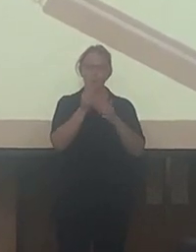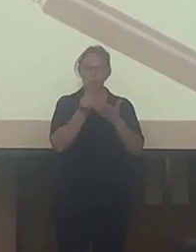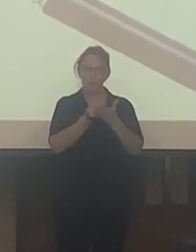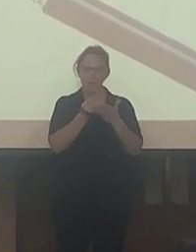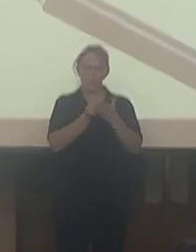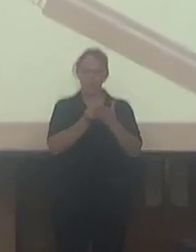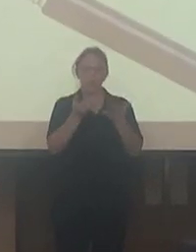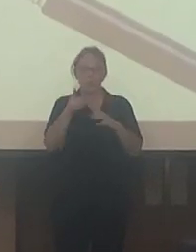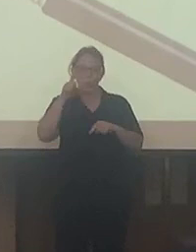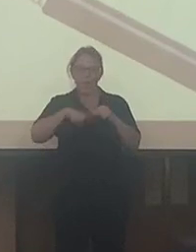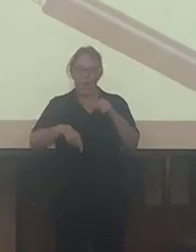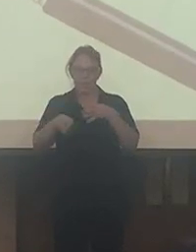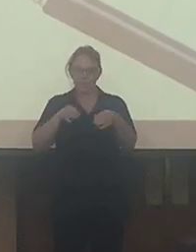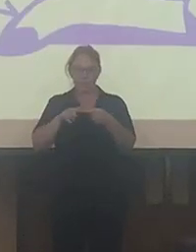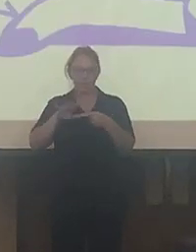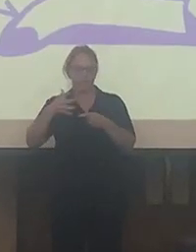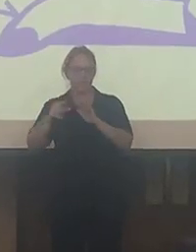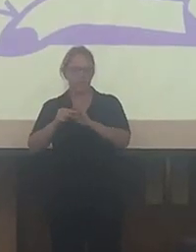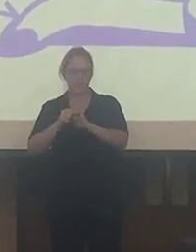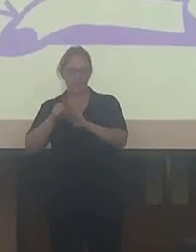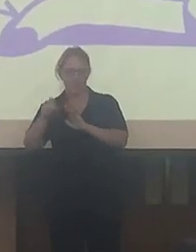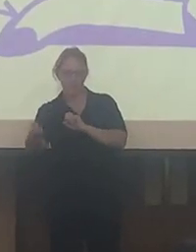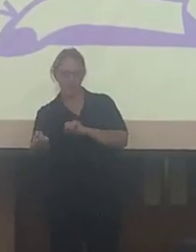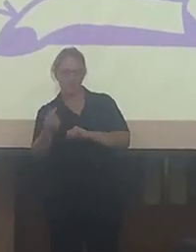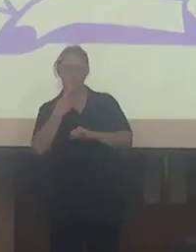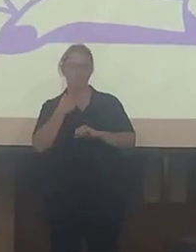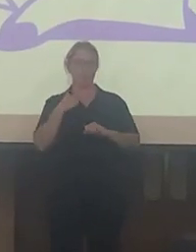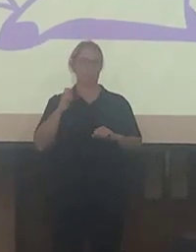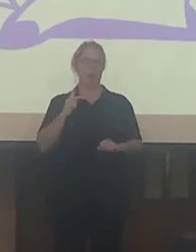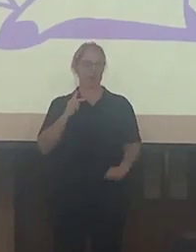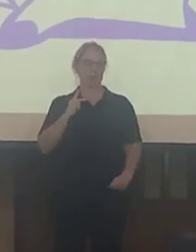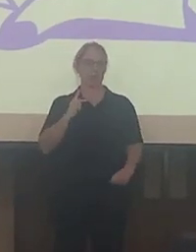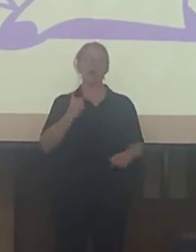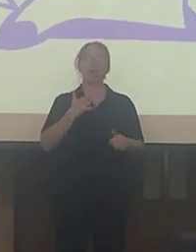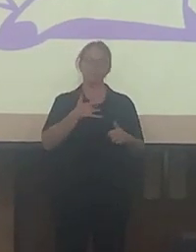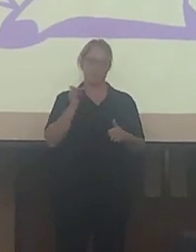fifth grader and have that explain it back i kind of feel that way about advocacy for our kids if